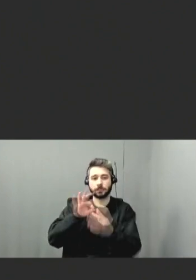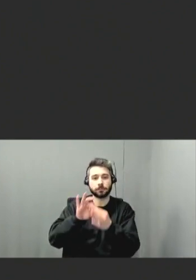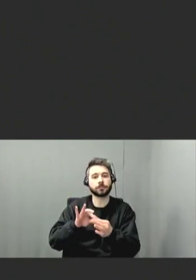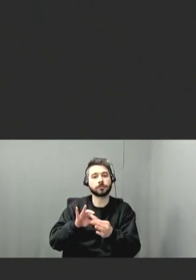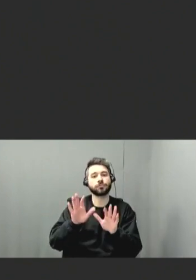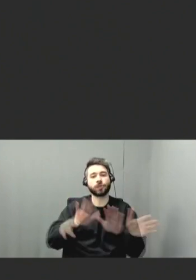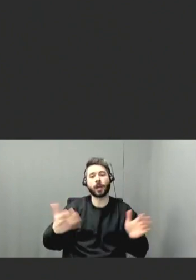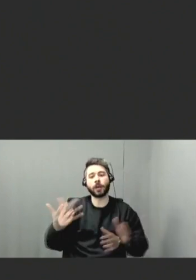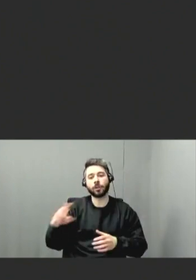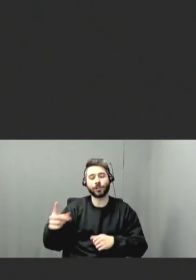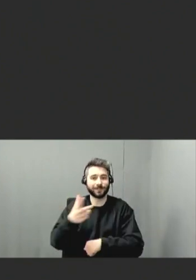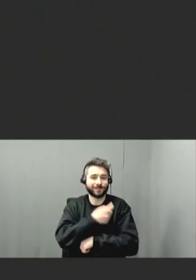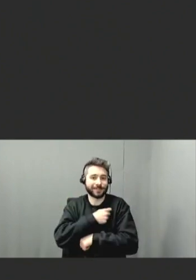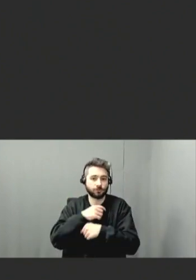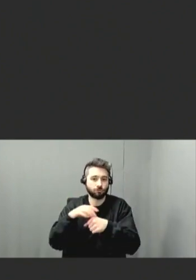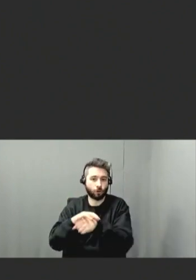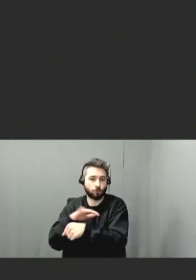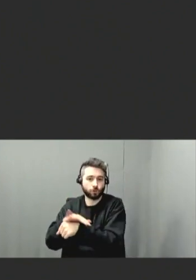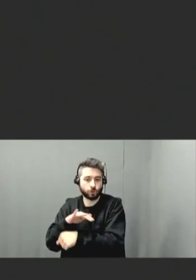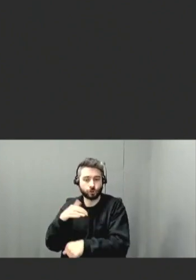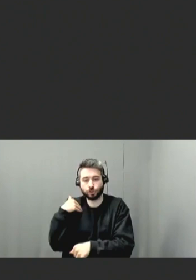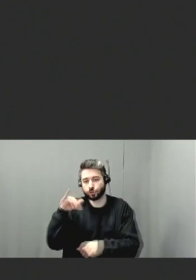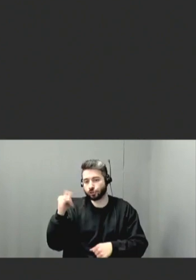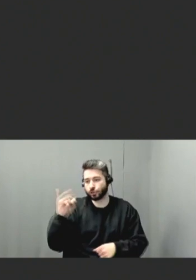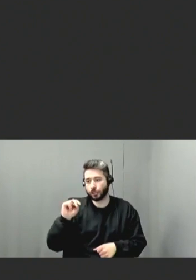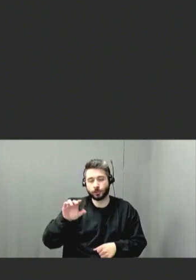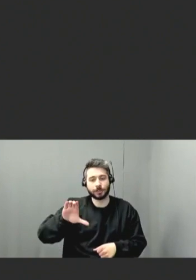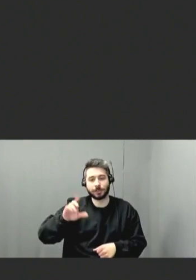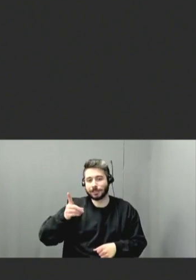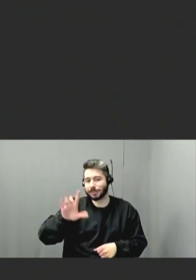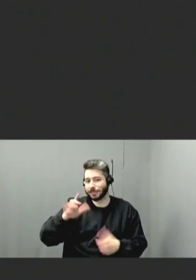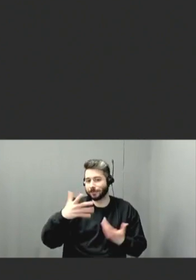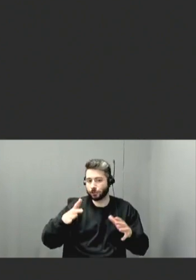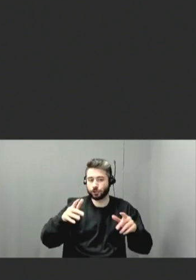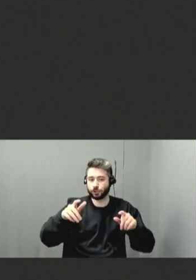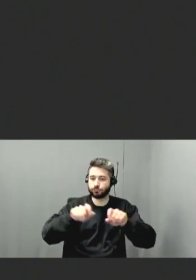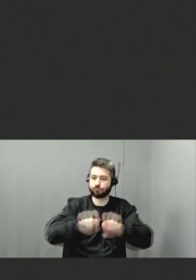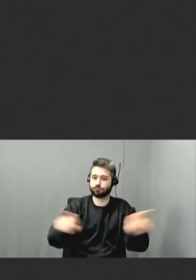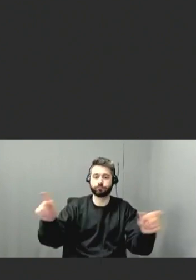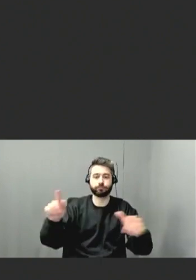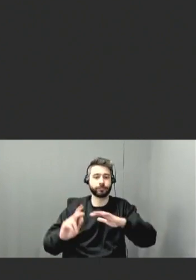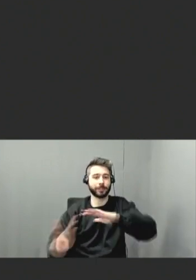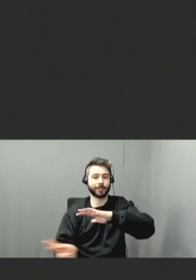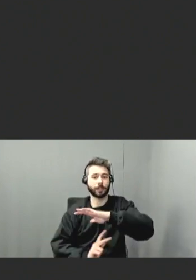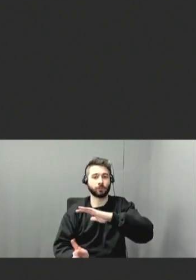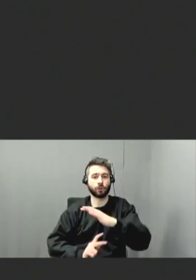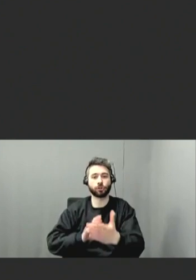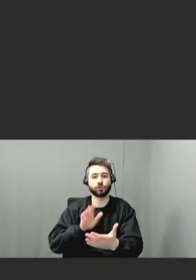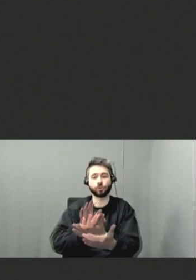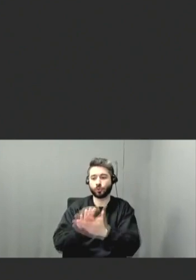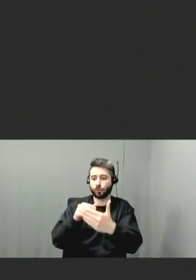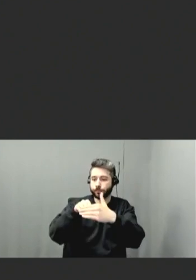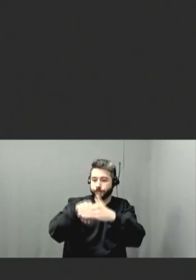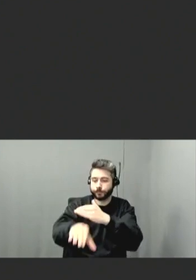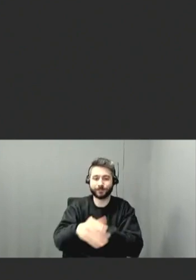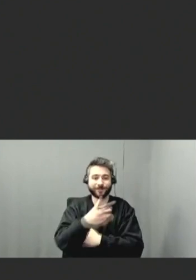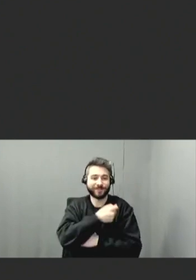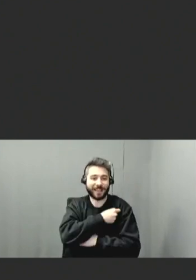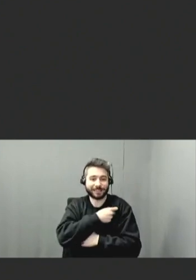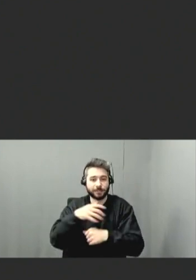coverage. In January CDC published the kindergarten and school injury vaccine coverage and exemption